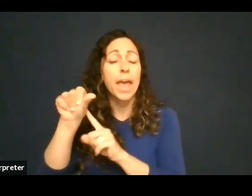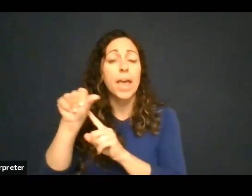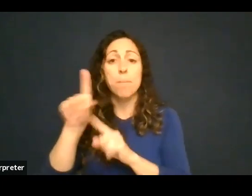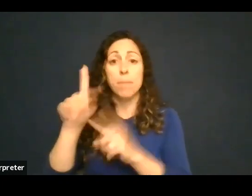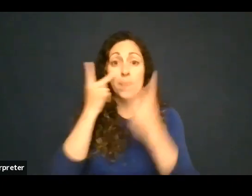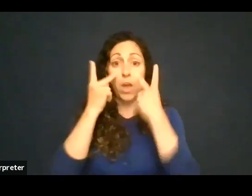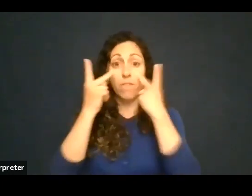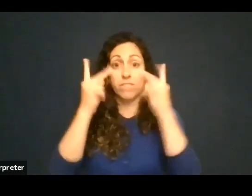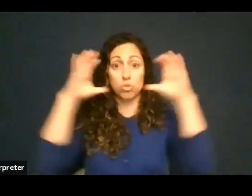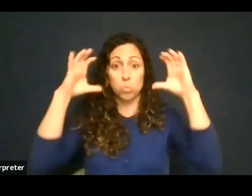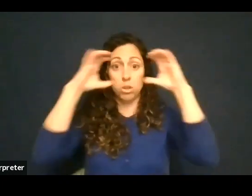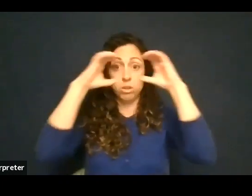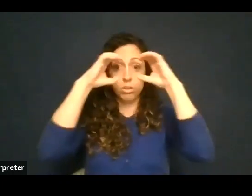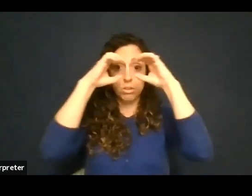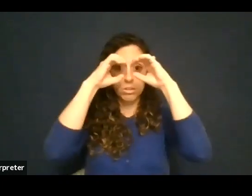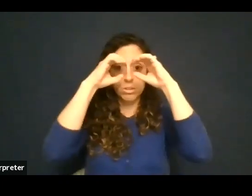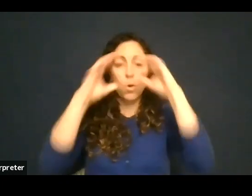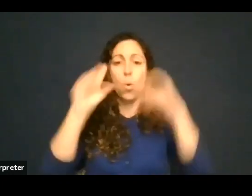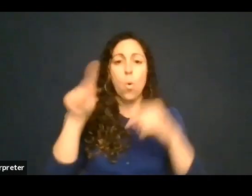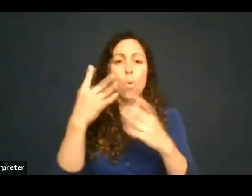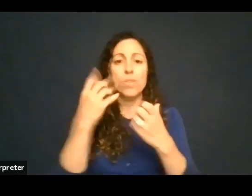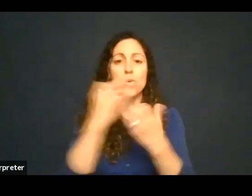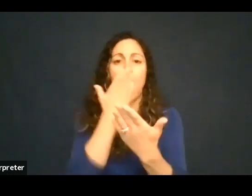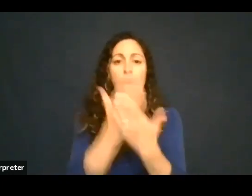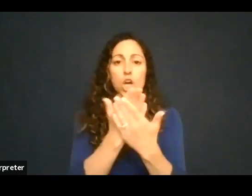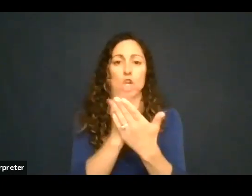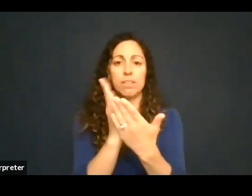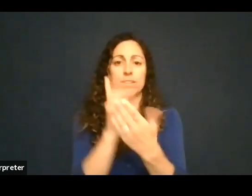They would like only people who have a particular age range.